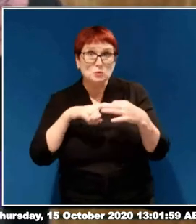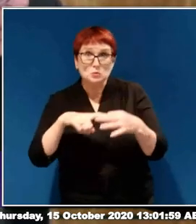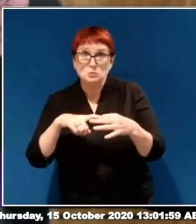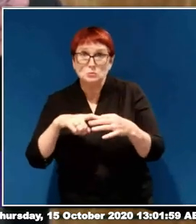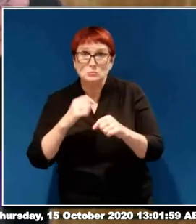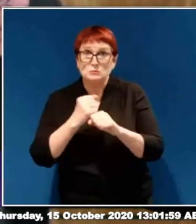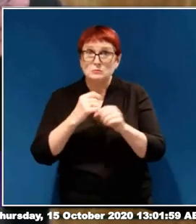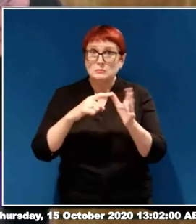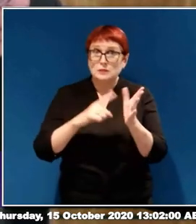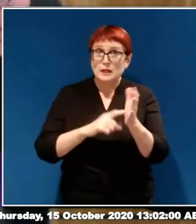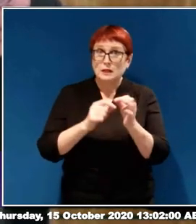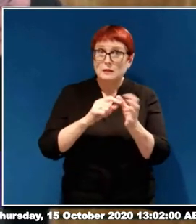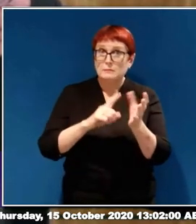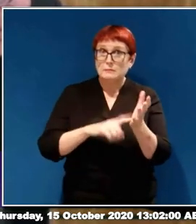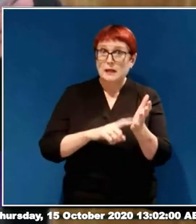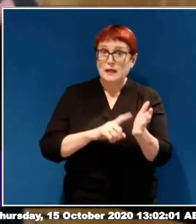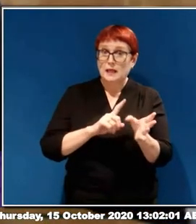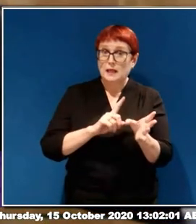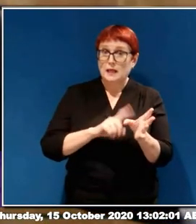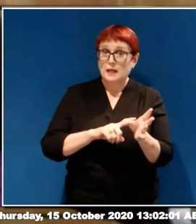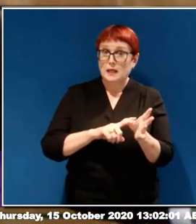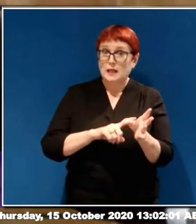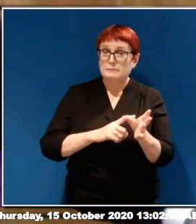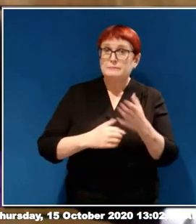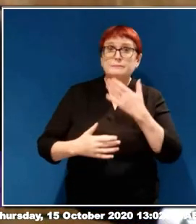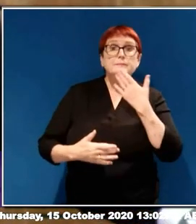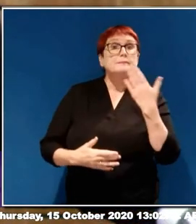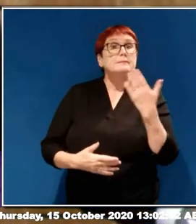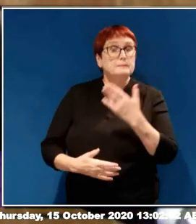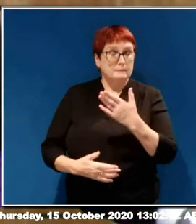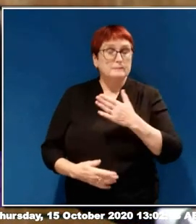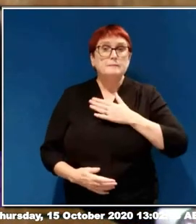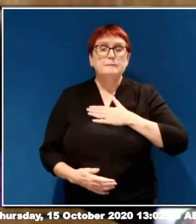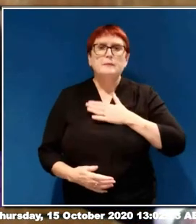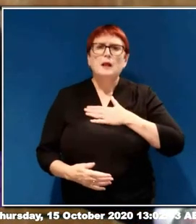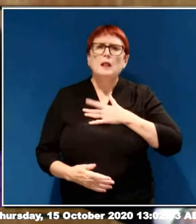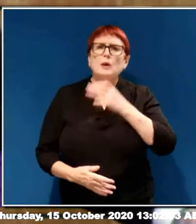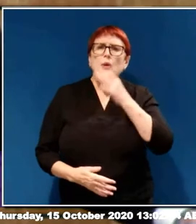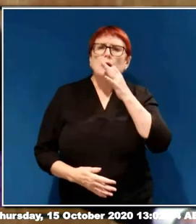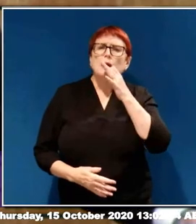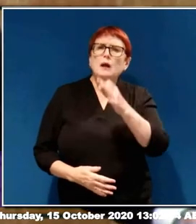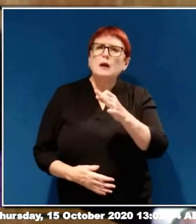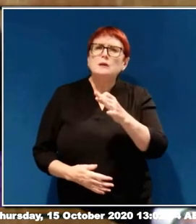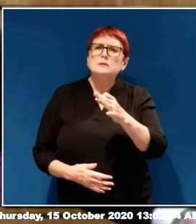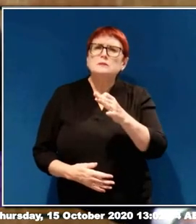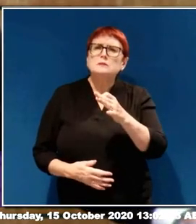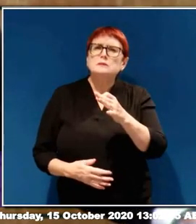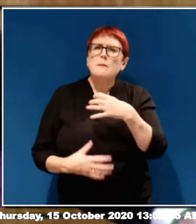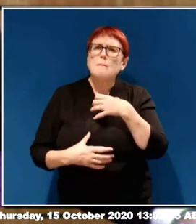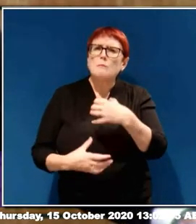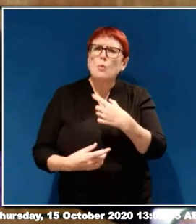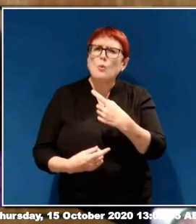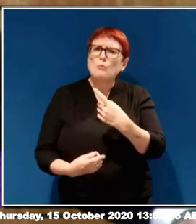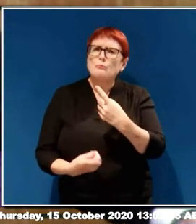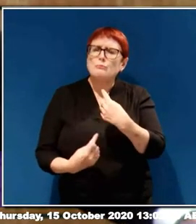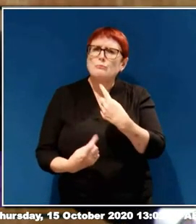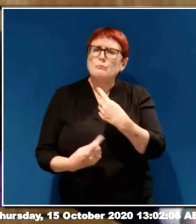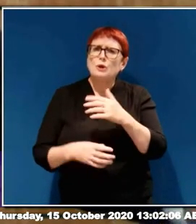Thank you. I would just like to ask a little more about when there's a plan to increase